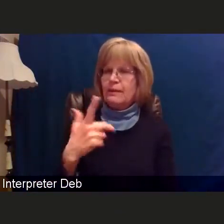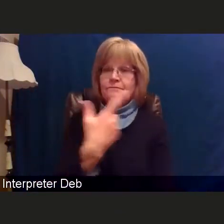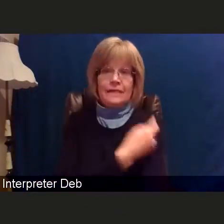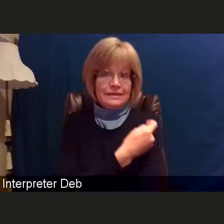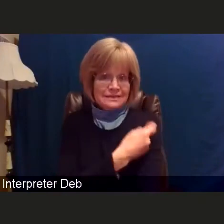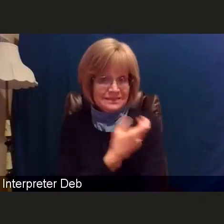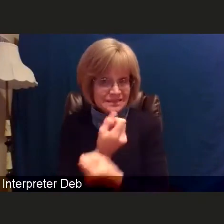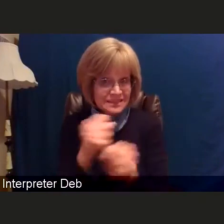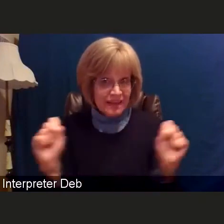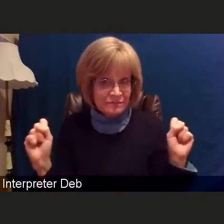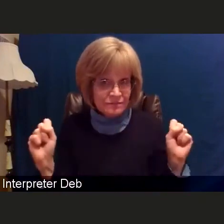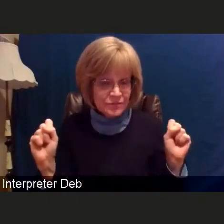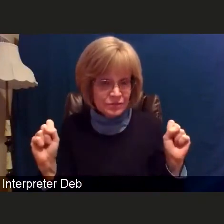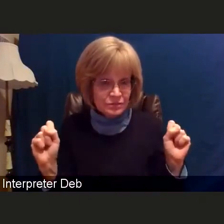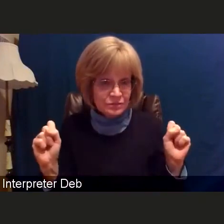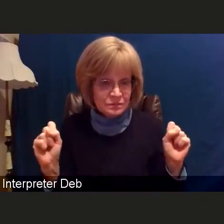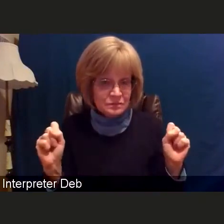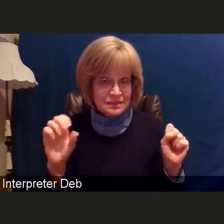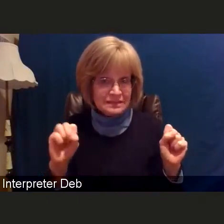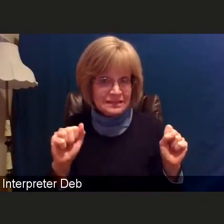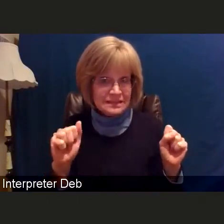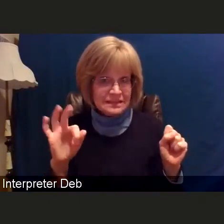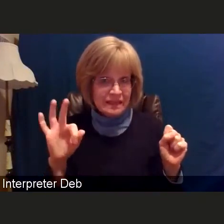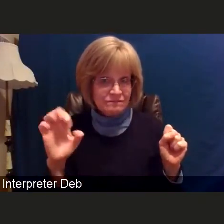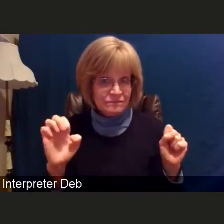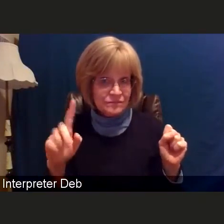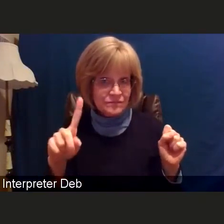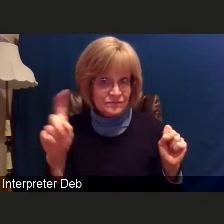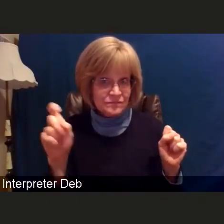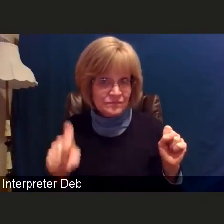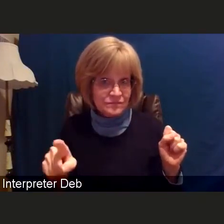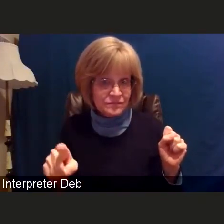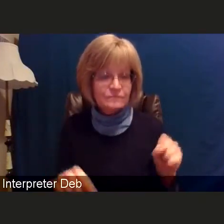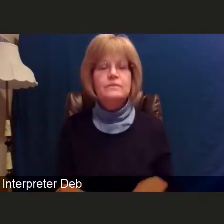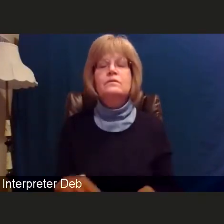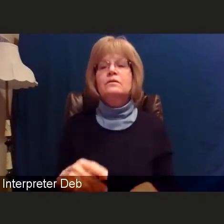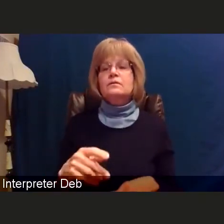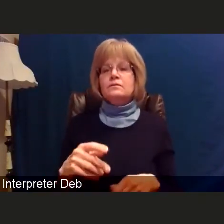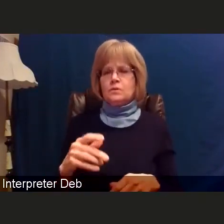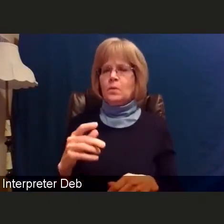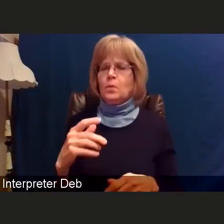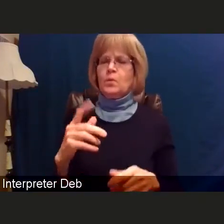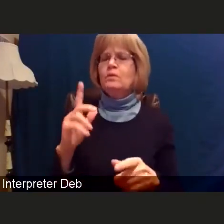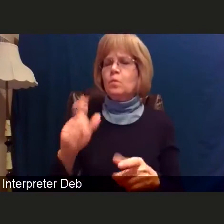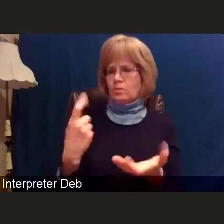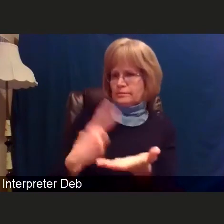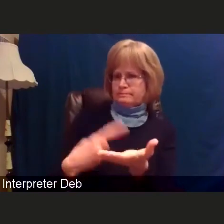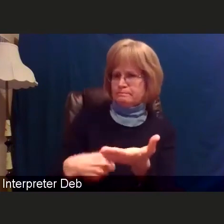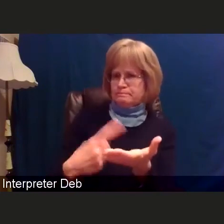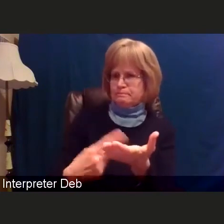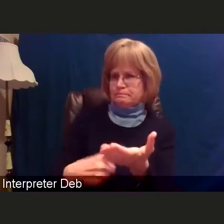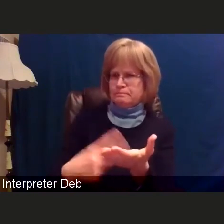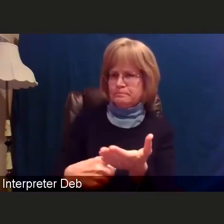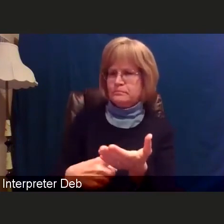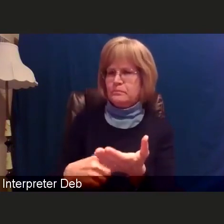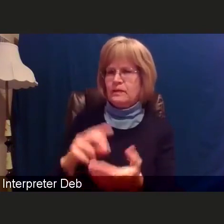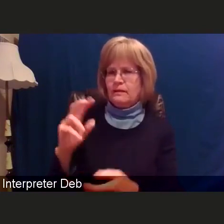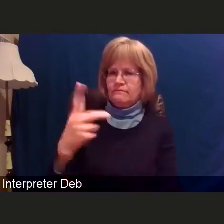And I think it's probably worth a minute or two to just talk about the safety and how the vaccine has come to market.